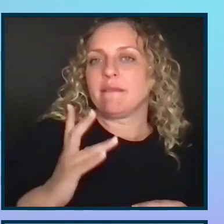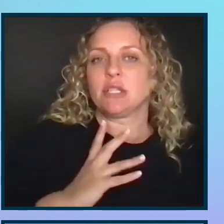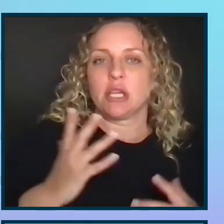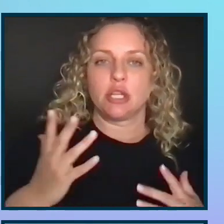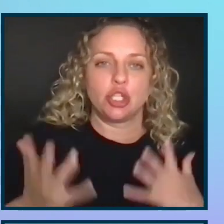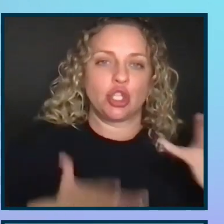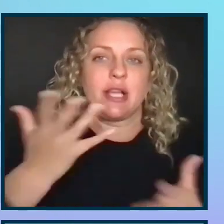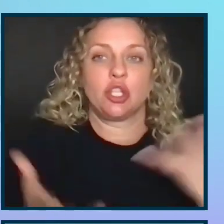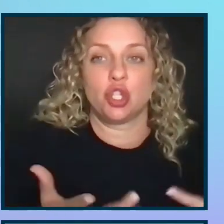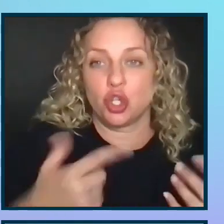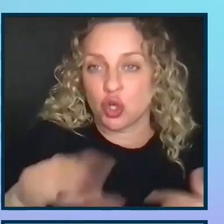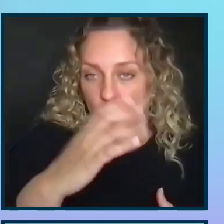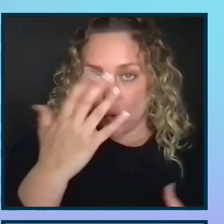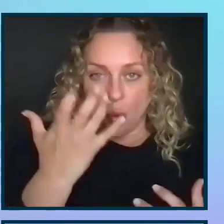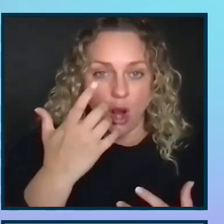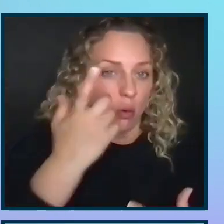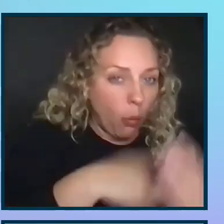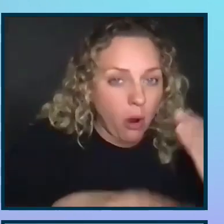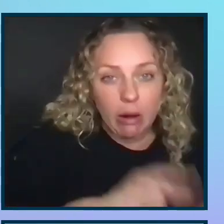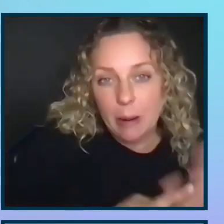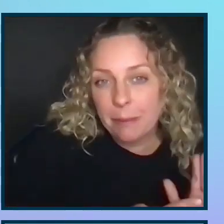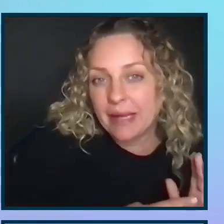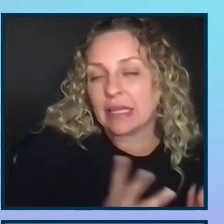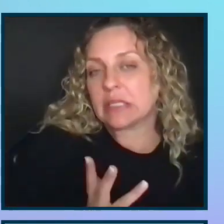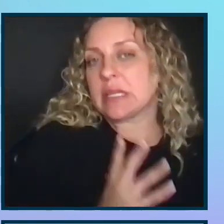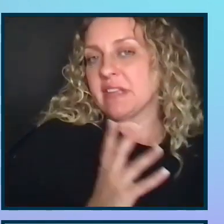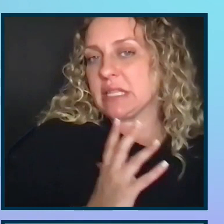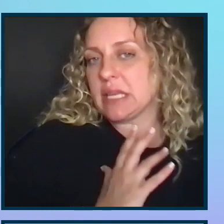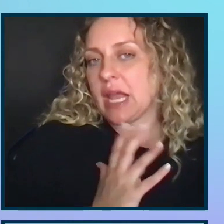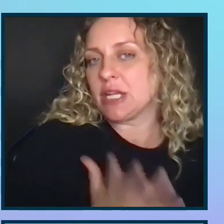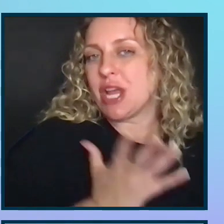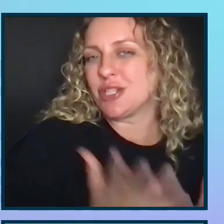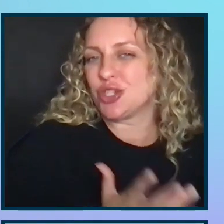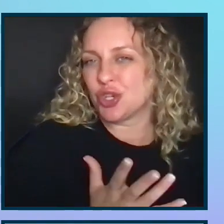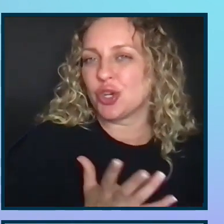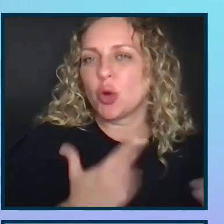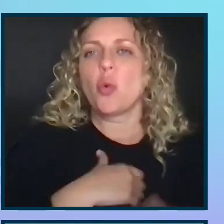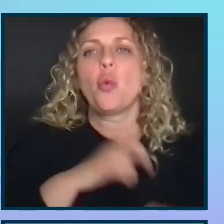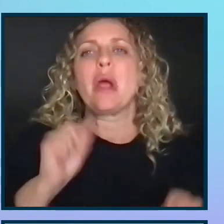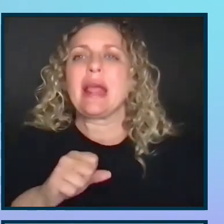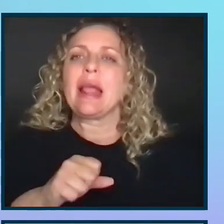And if anybody ever has a question about what is, or is not a sophisticated gesture, basically we can ask that designer back,